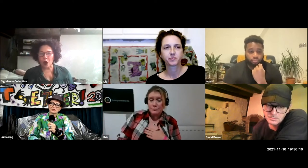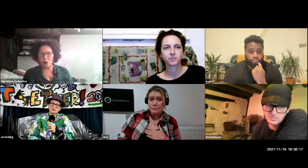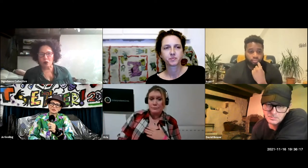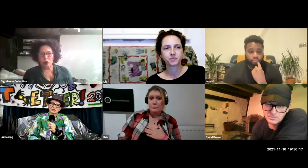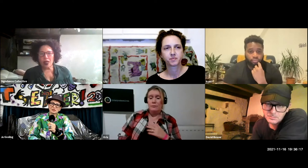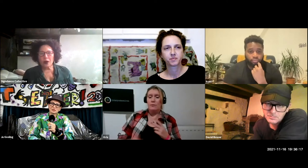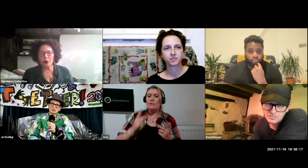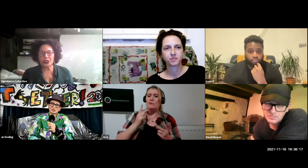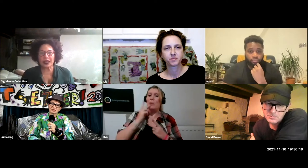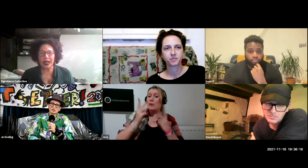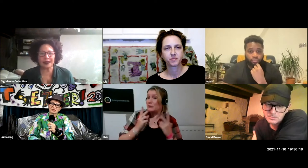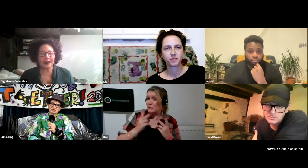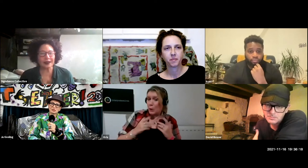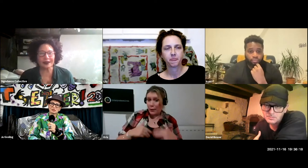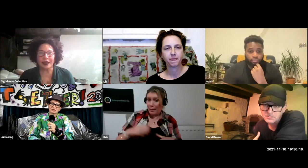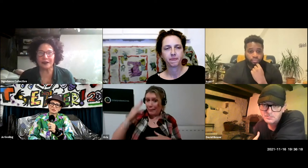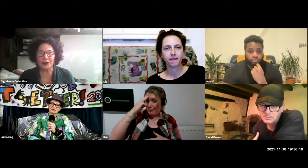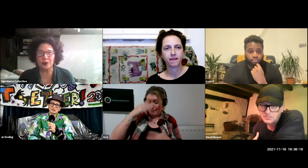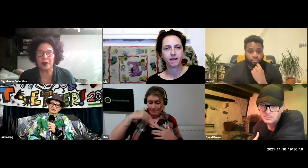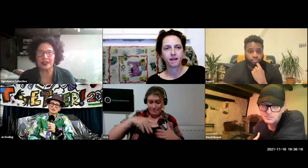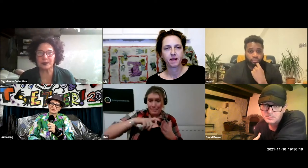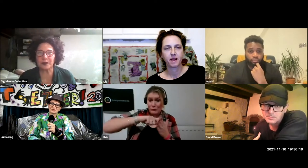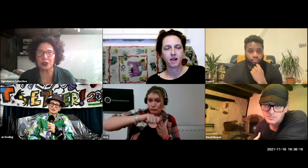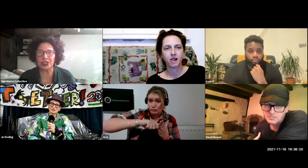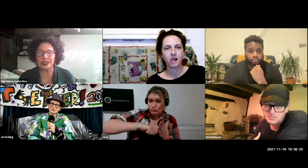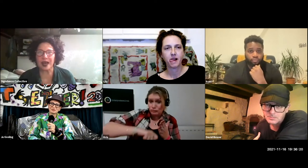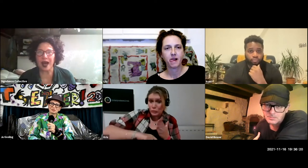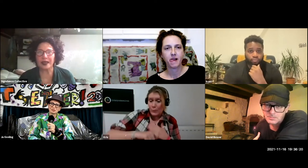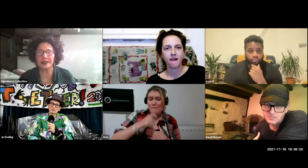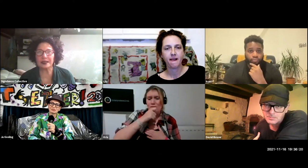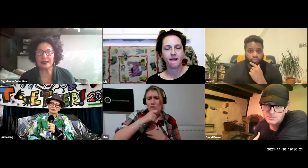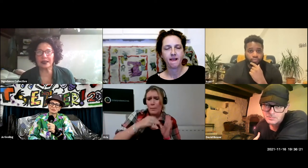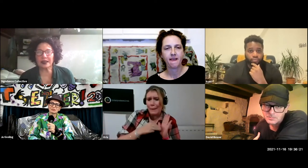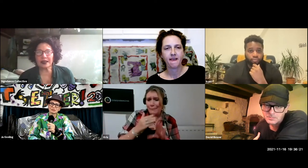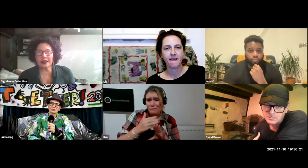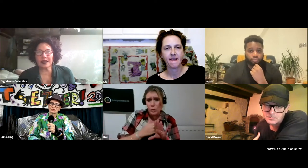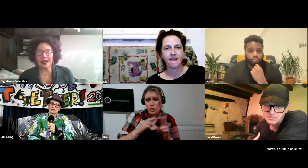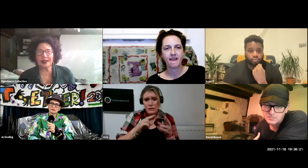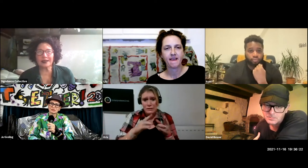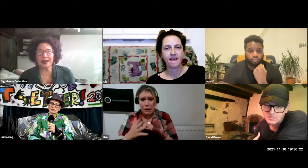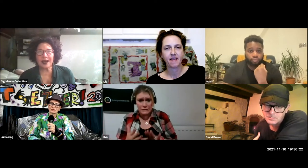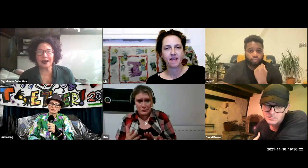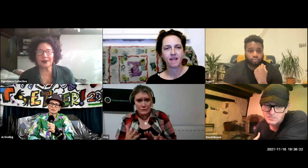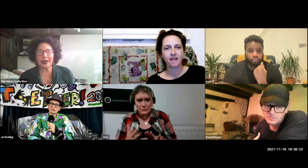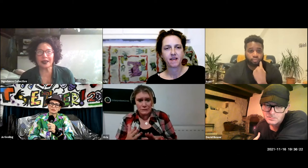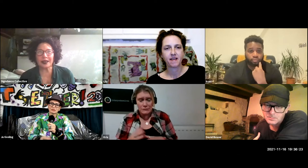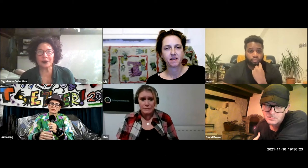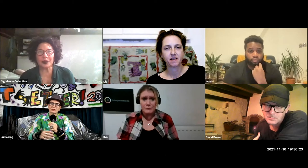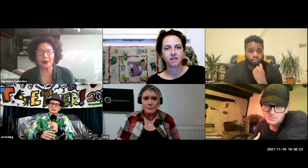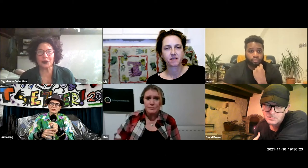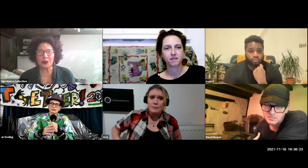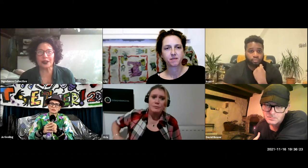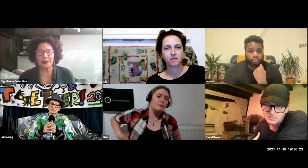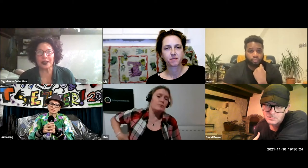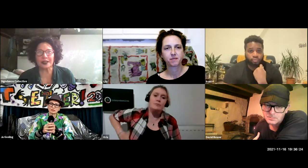because David is downstairs. Yes, Julie is downstairs! Along with two dogs and assorted cats. Two